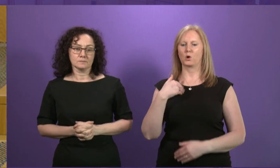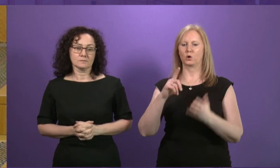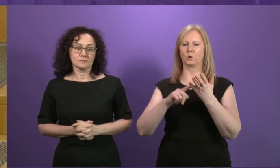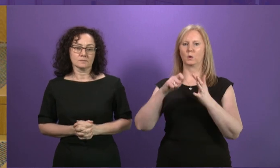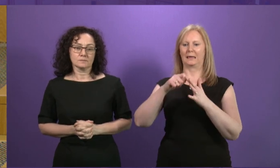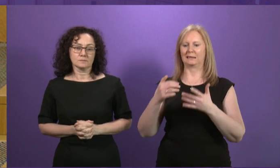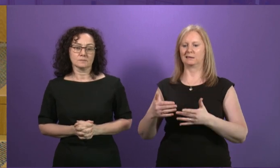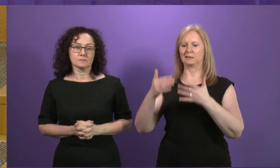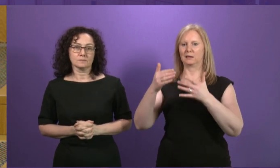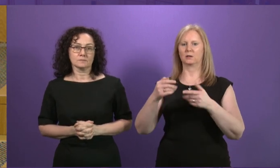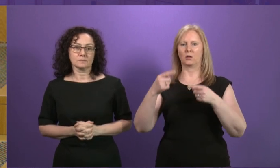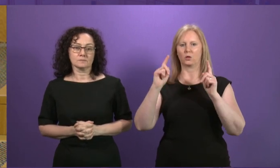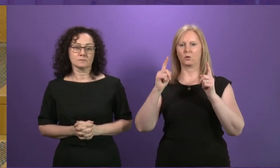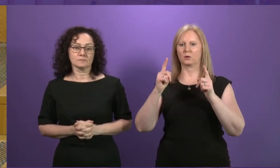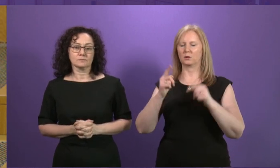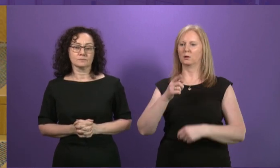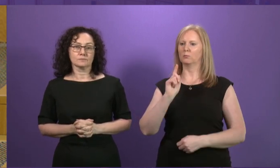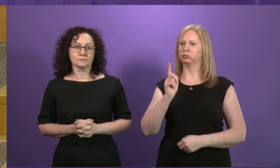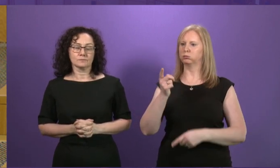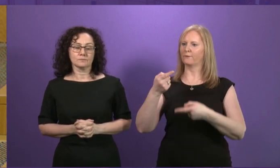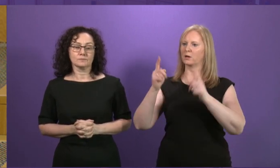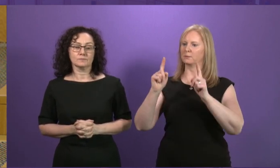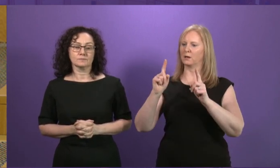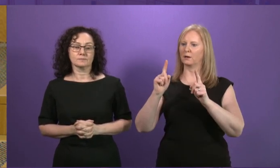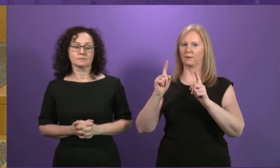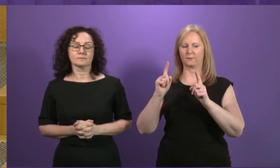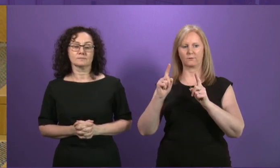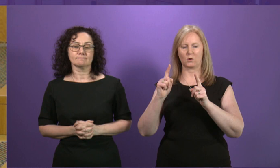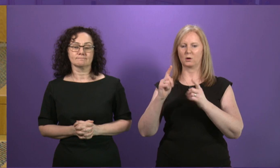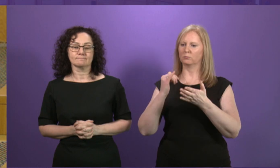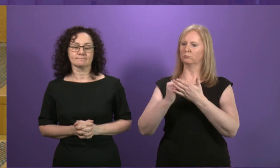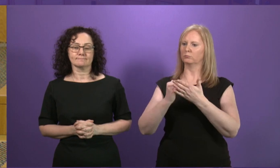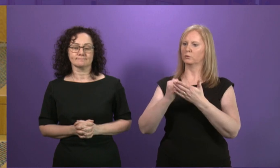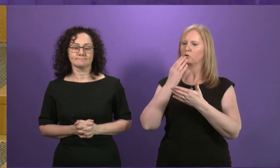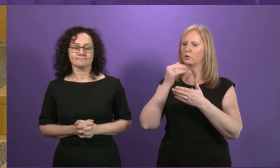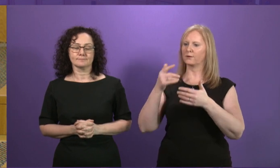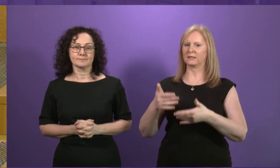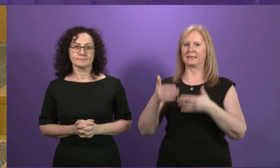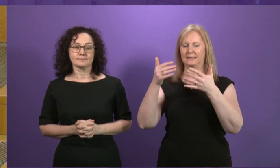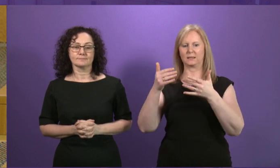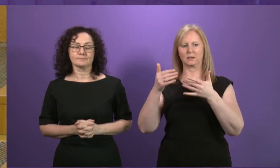reprimanded the First Minister for the misuse of statistics in response to my question on